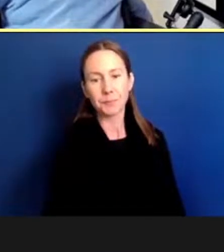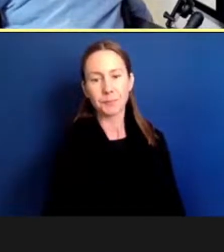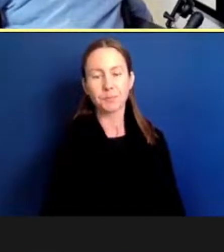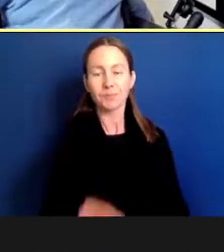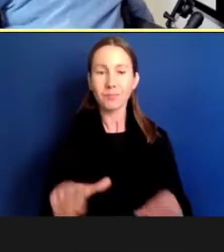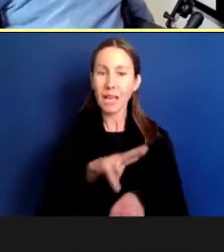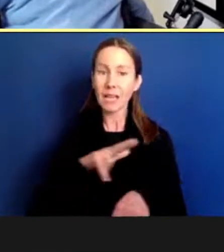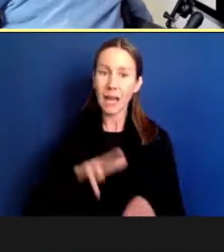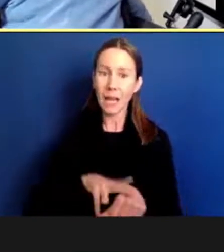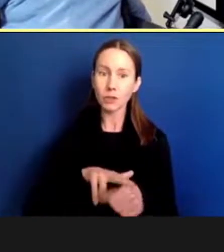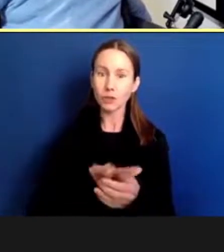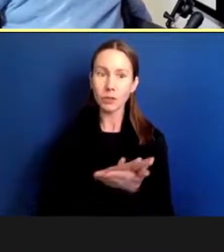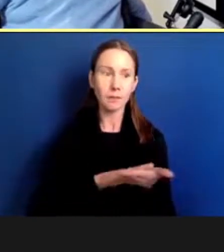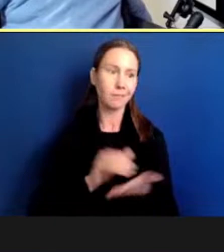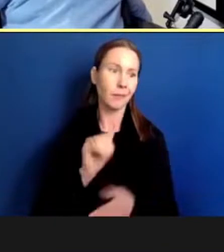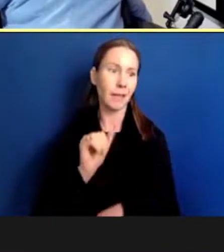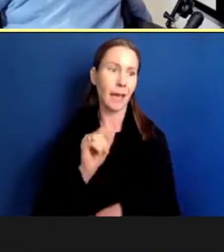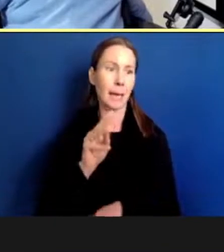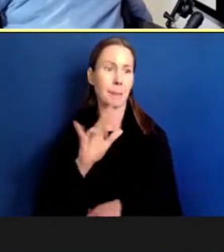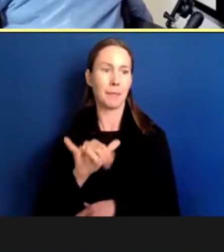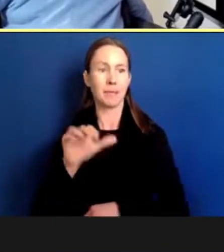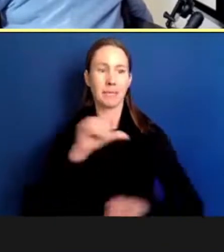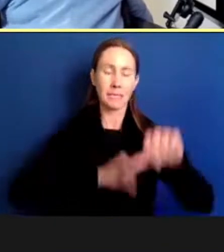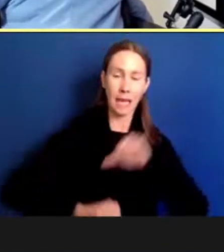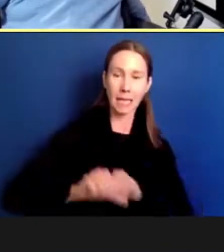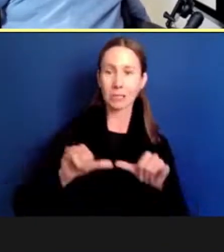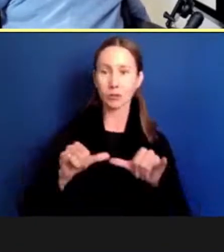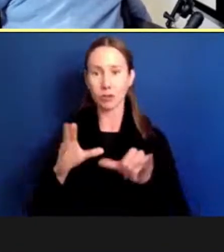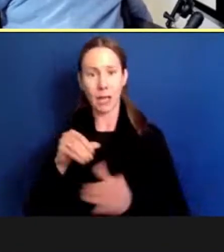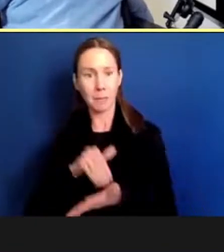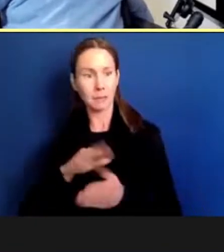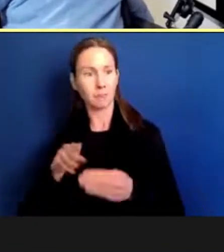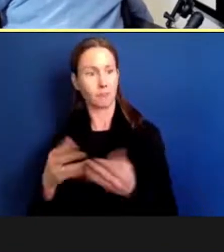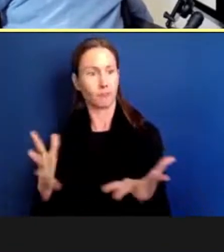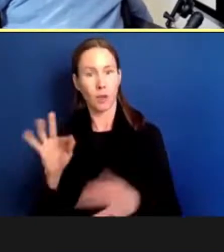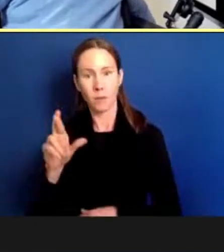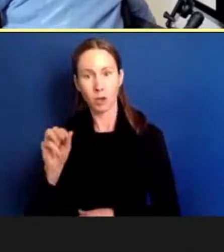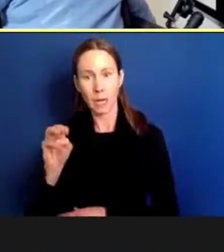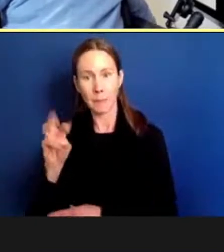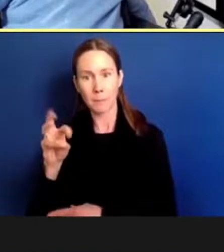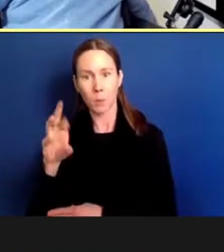and Medicine issued its COVID-19 framework, people with disabilities were again forgotten.